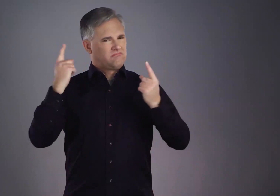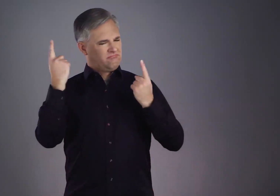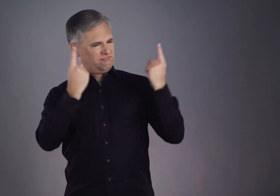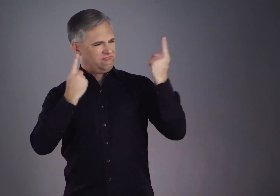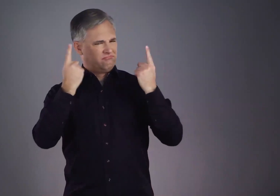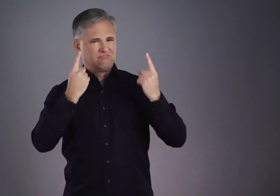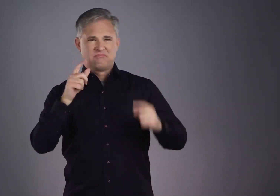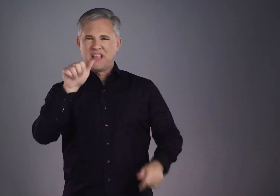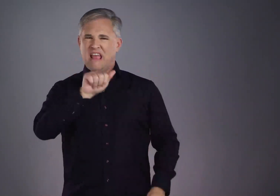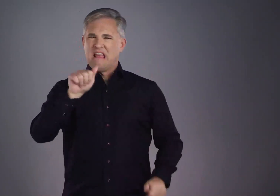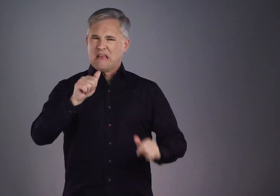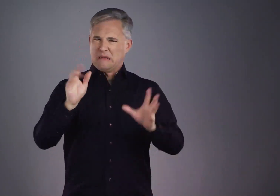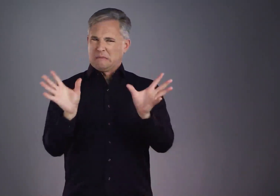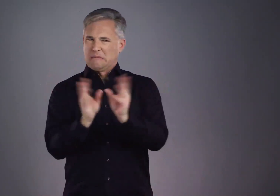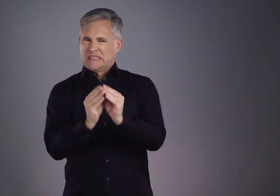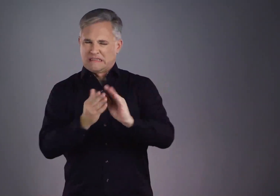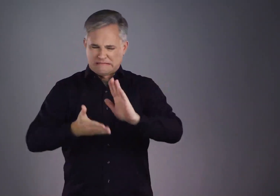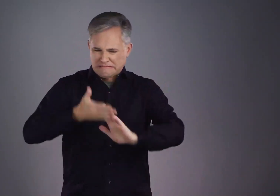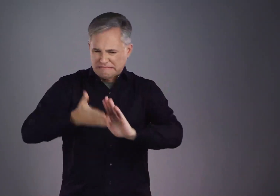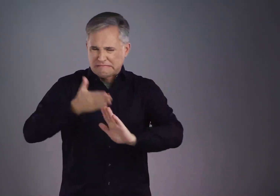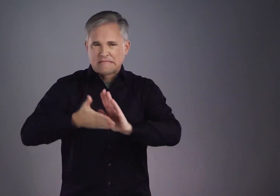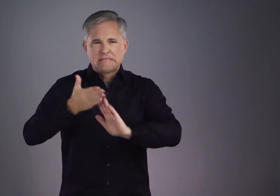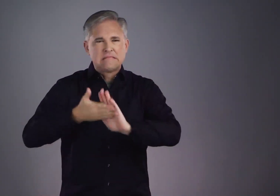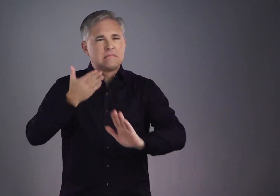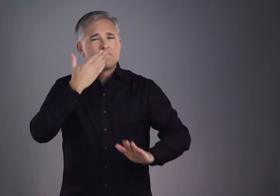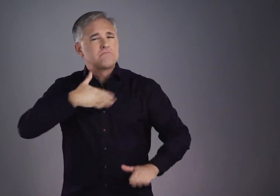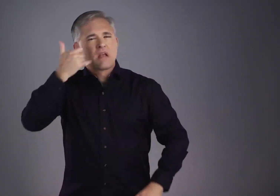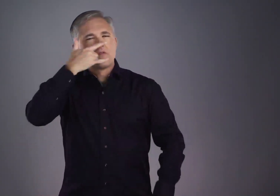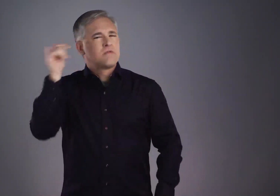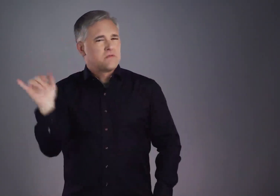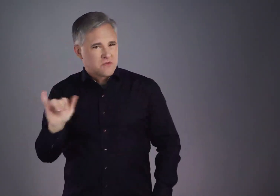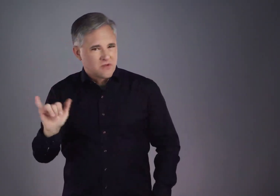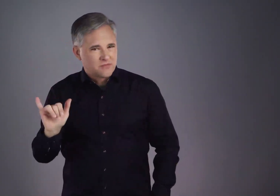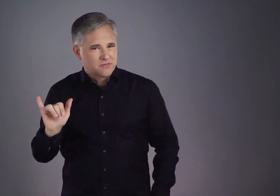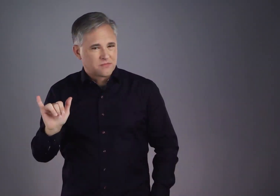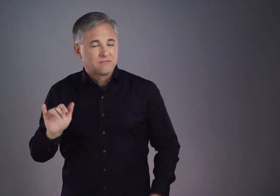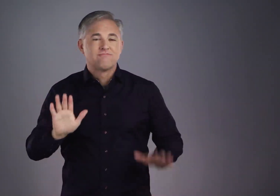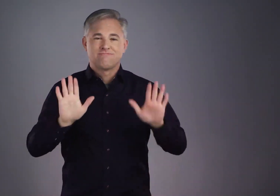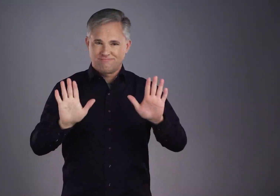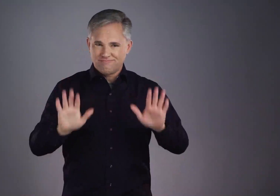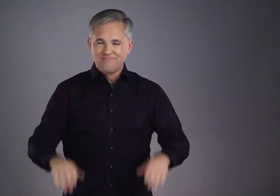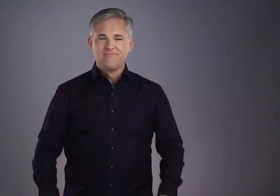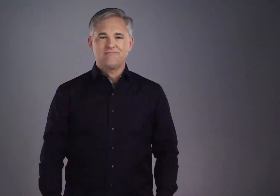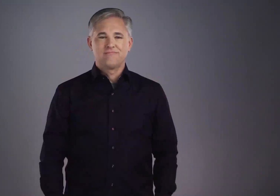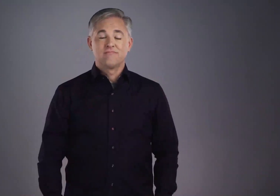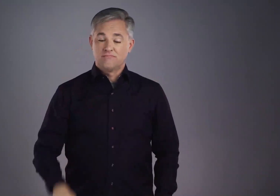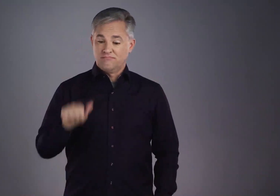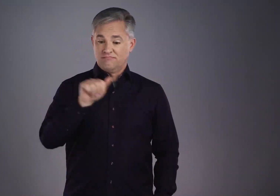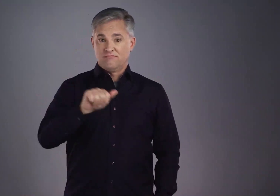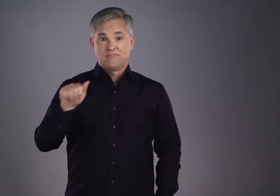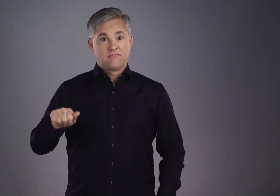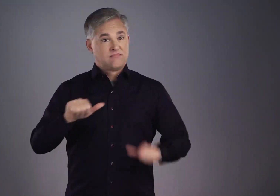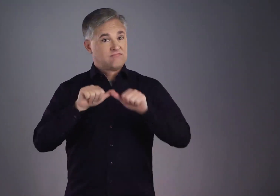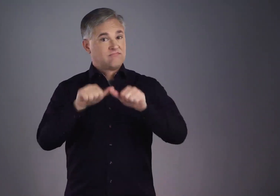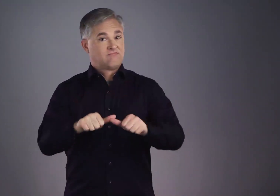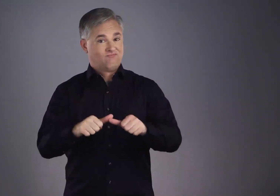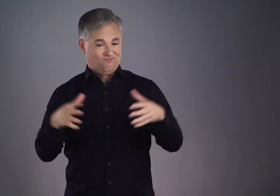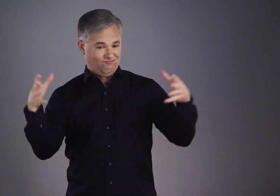The “12 Traditions” of Alcoholics Anonymous are, we A.A.’s believe, the best answers that our experience has yet given